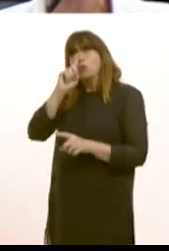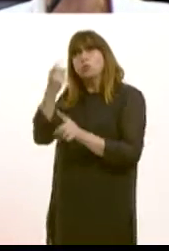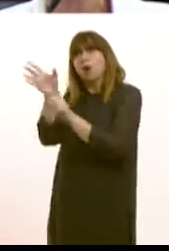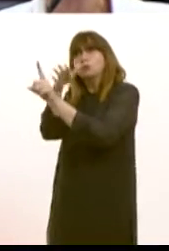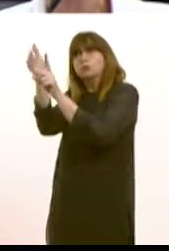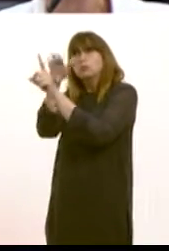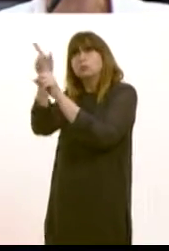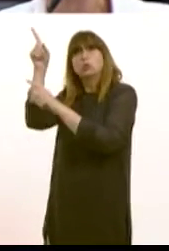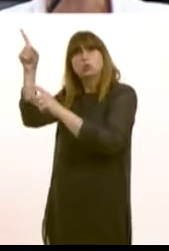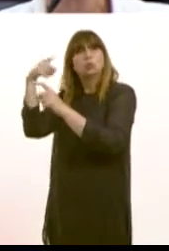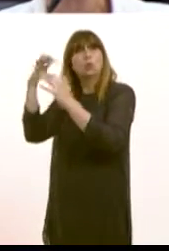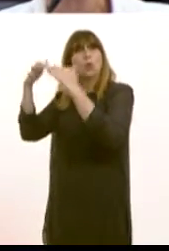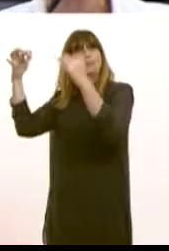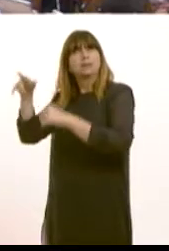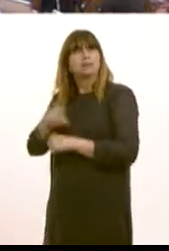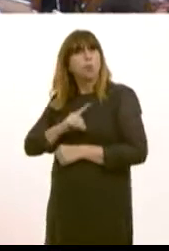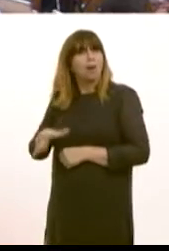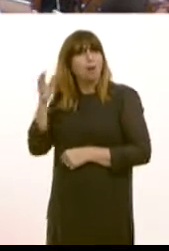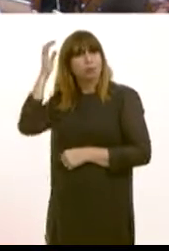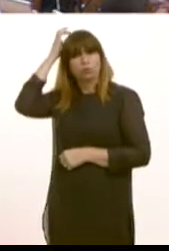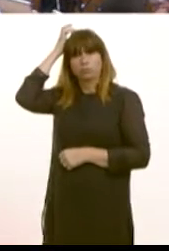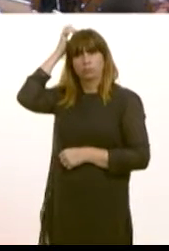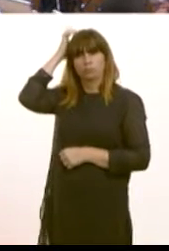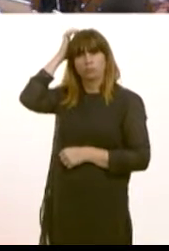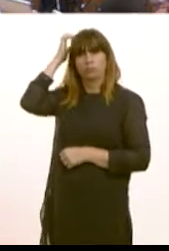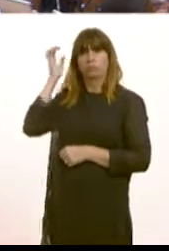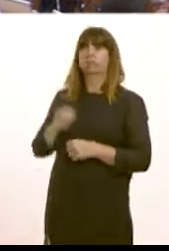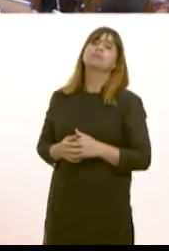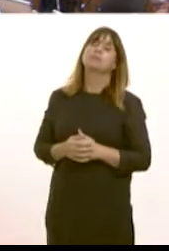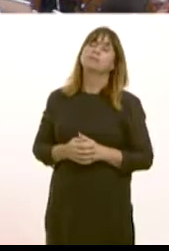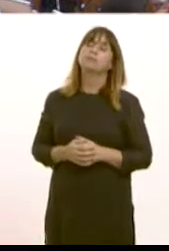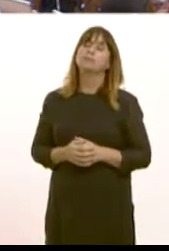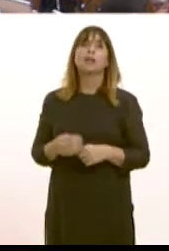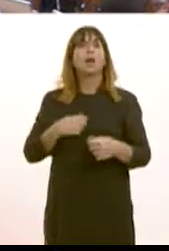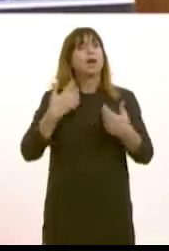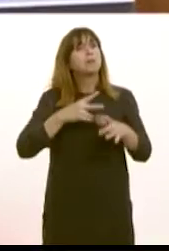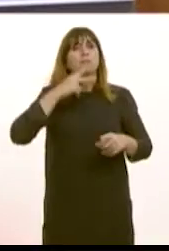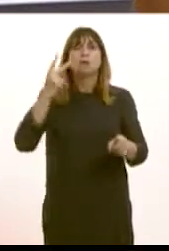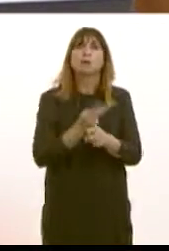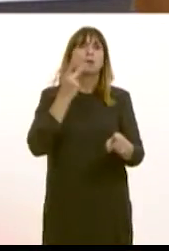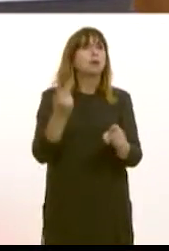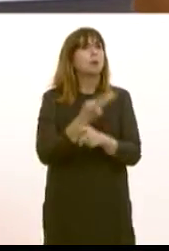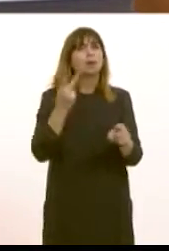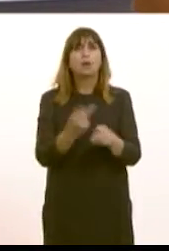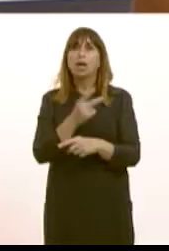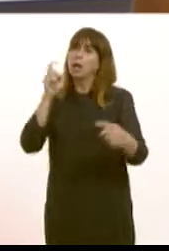Carwyn Jones: Well, two things: first of all, I have probably lost count of the times Iíve said that access to the single market is hugely important for Wales and must be uninterrupted.